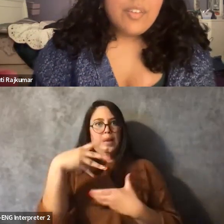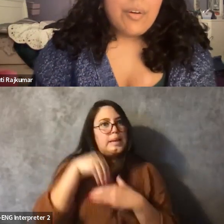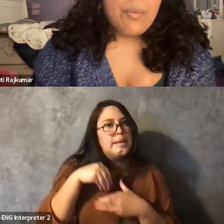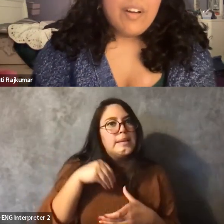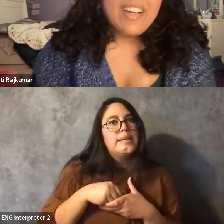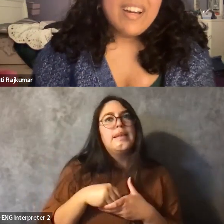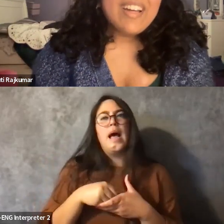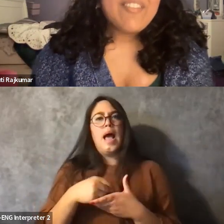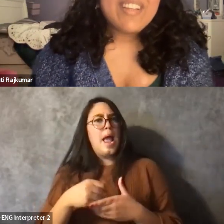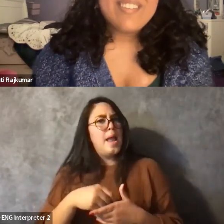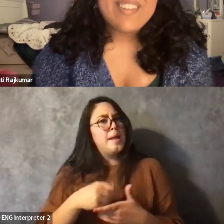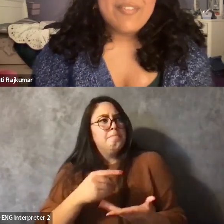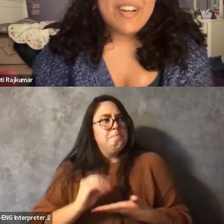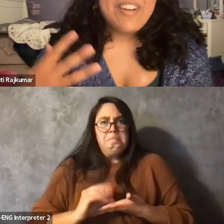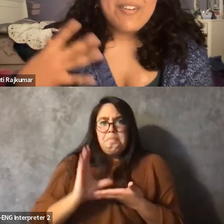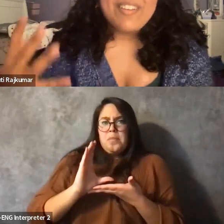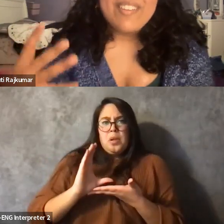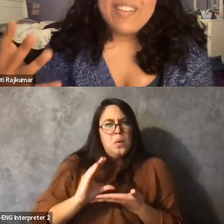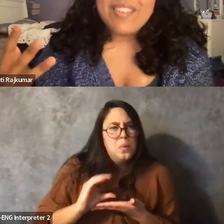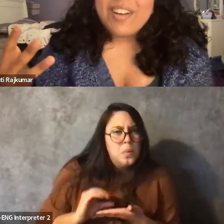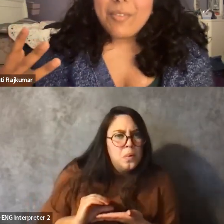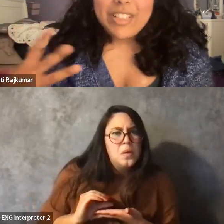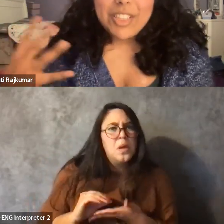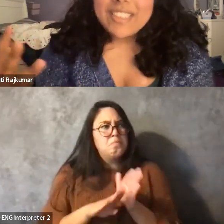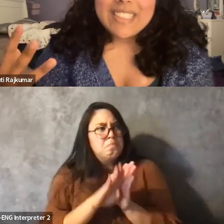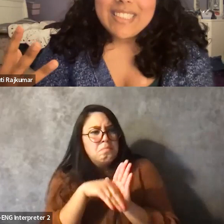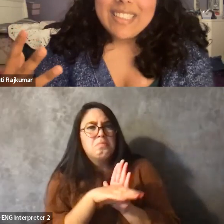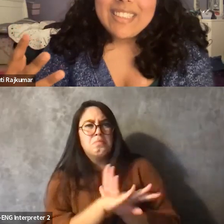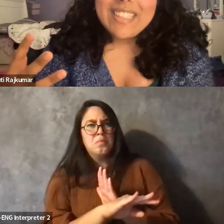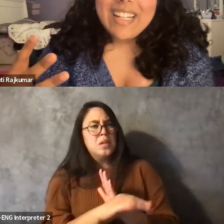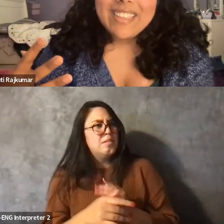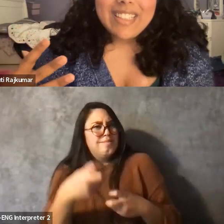So I kind of had this like very early sense of injustice in these settings,